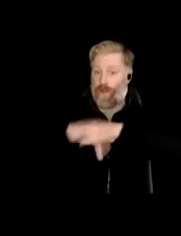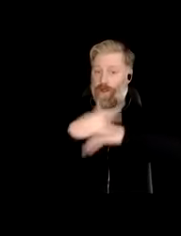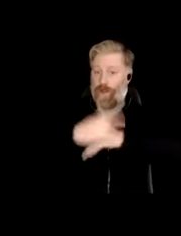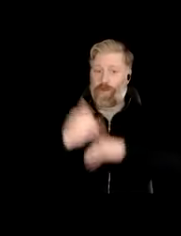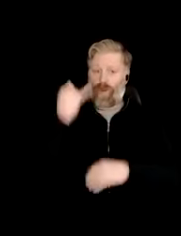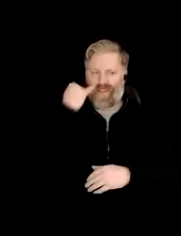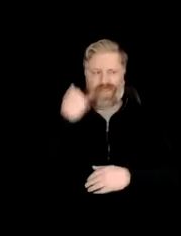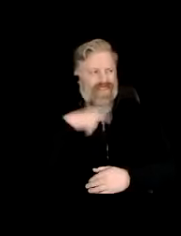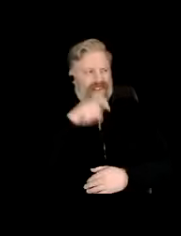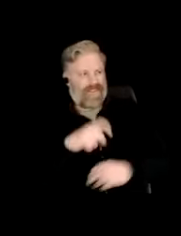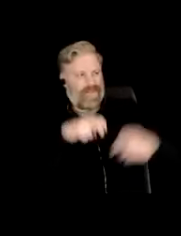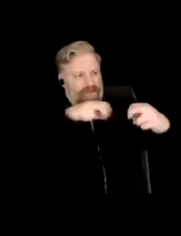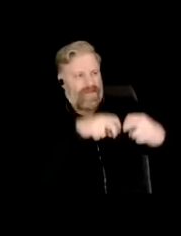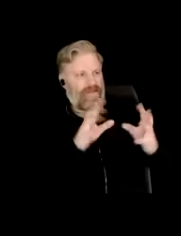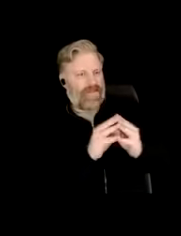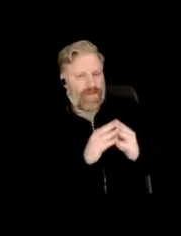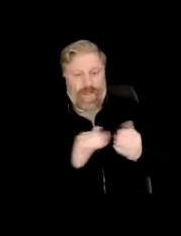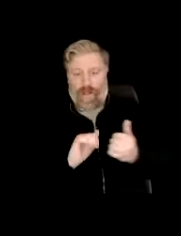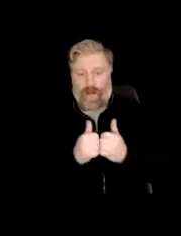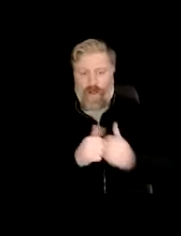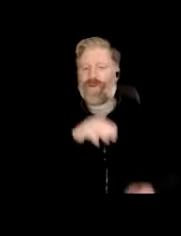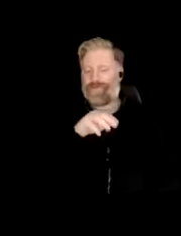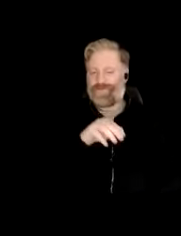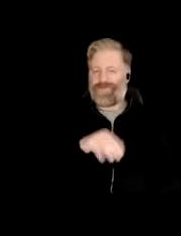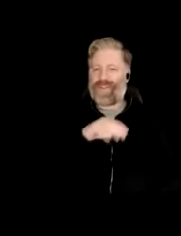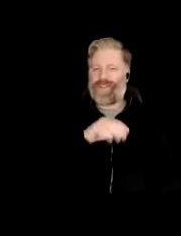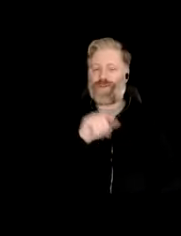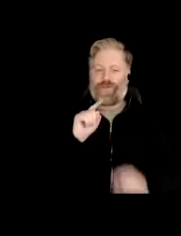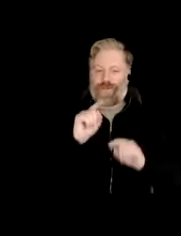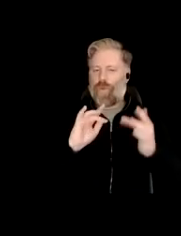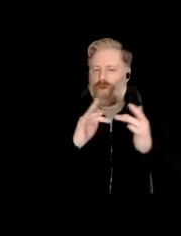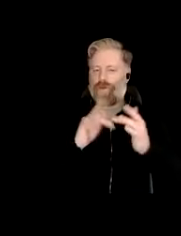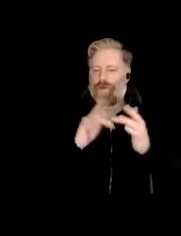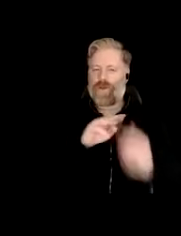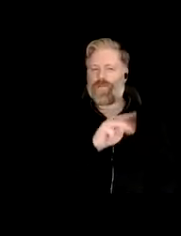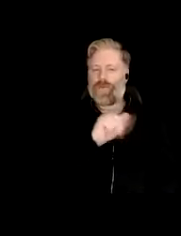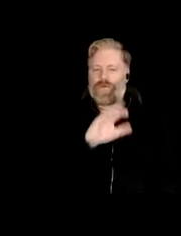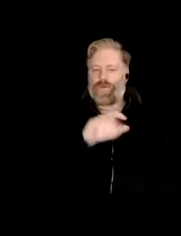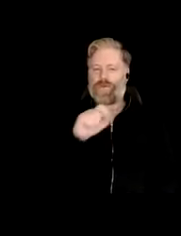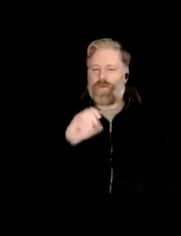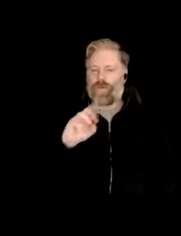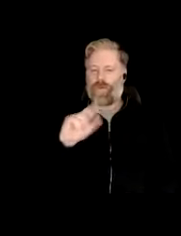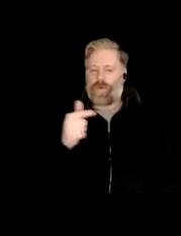you can go ahead and do that at M-R-A-C.O-R-G backslash